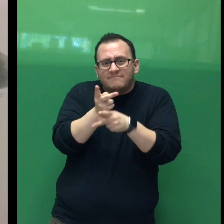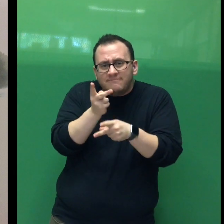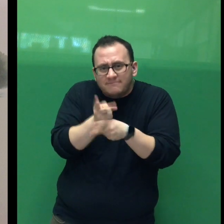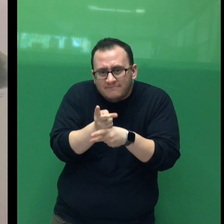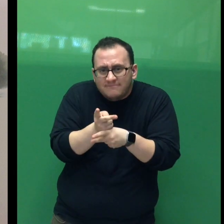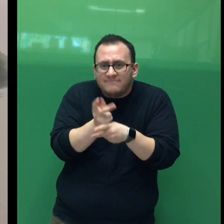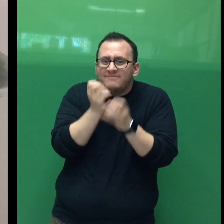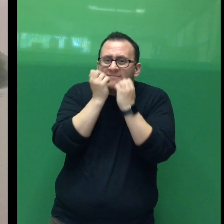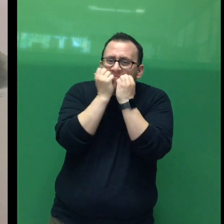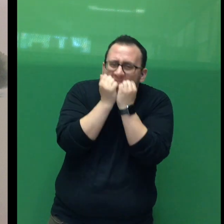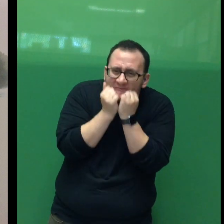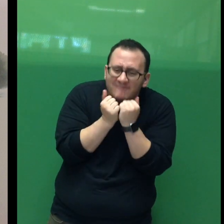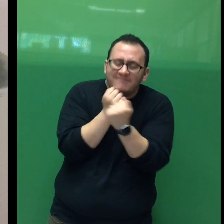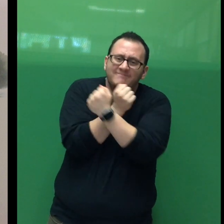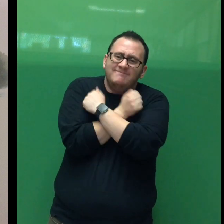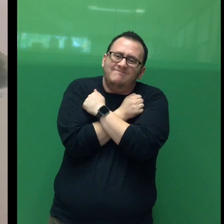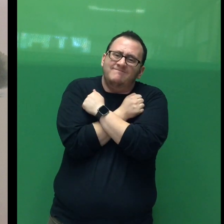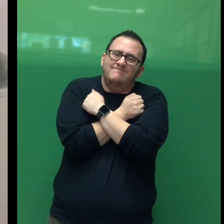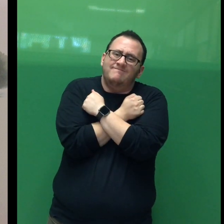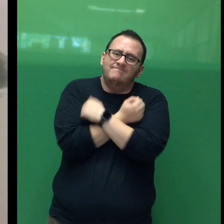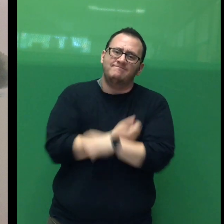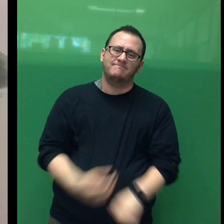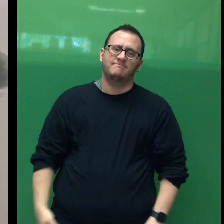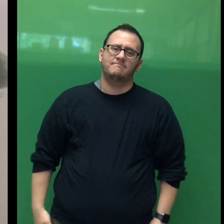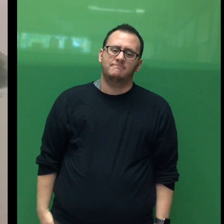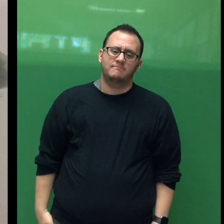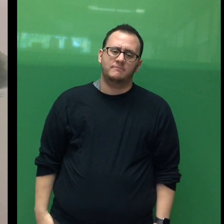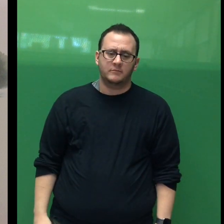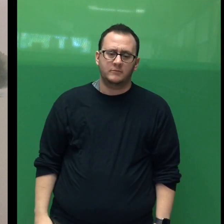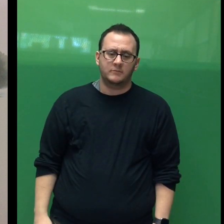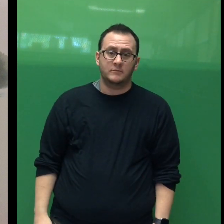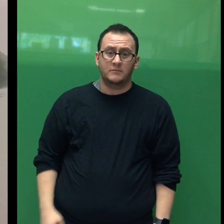Their nest was nice but it was a little empty.